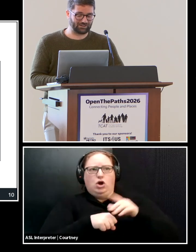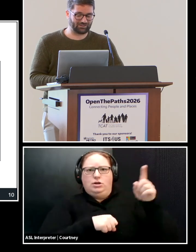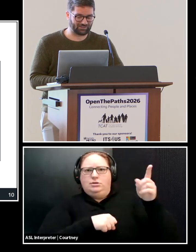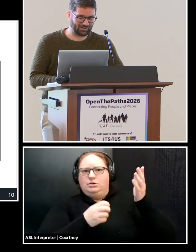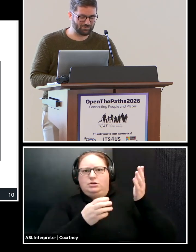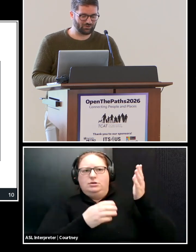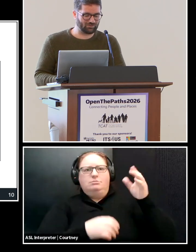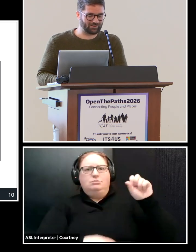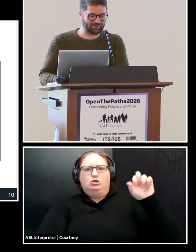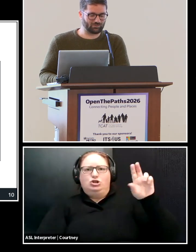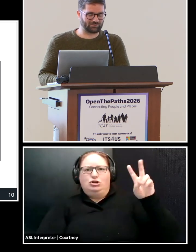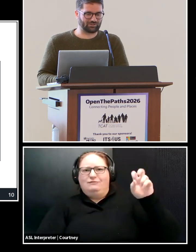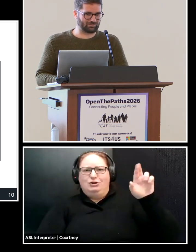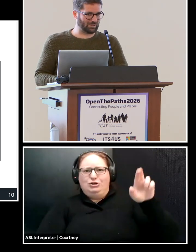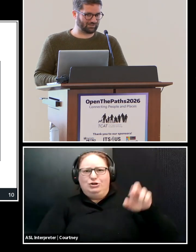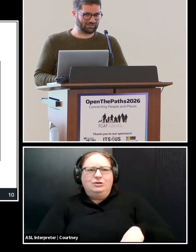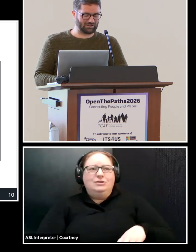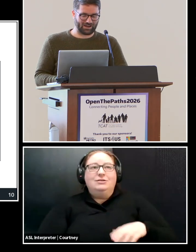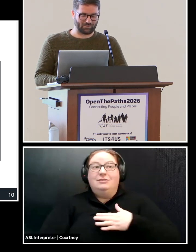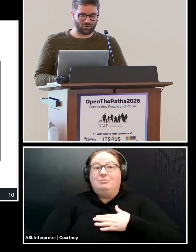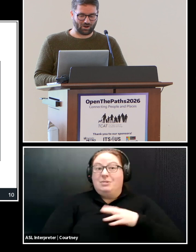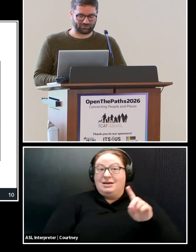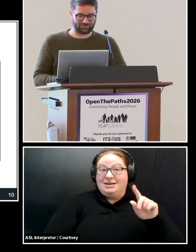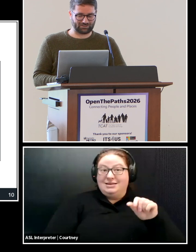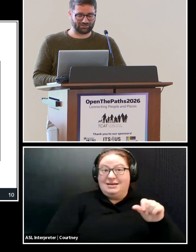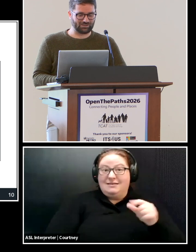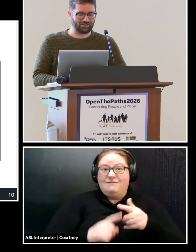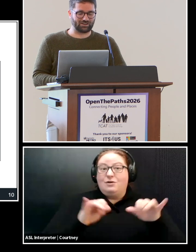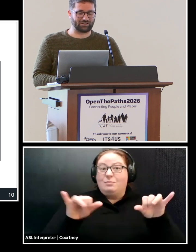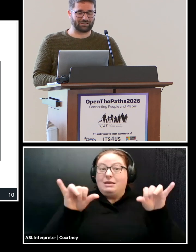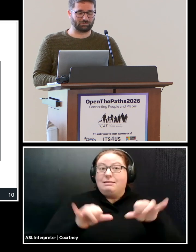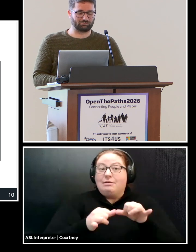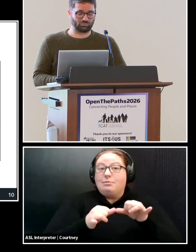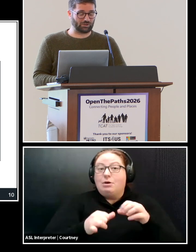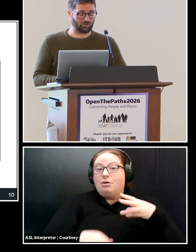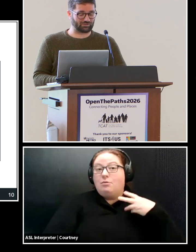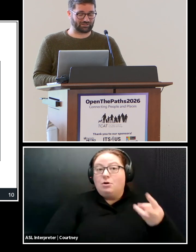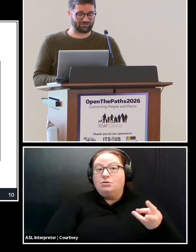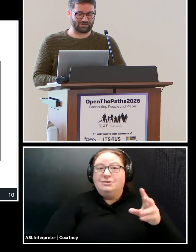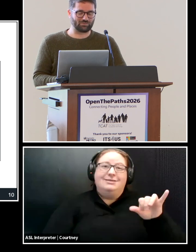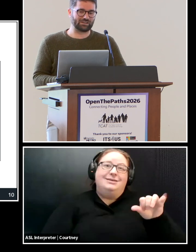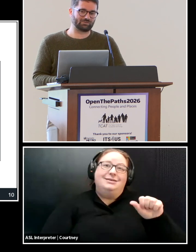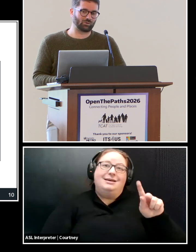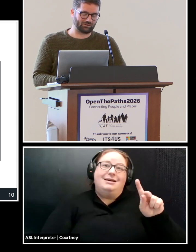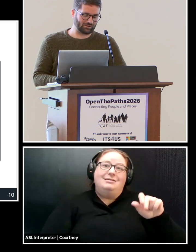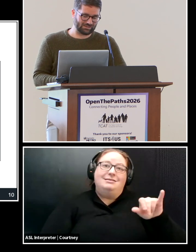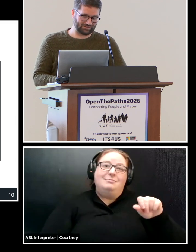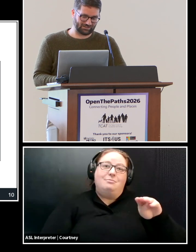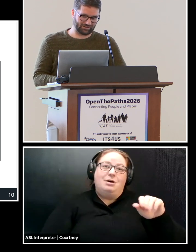data set I'm utilizing which is based in Yakima, Washington, uh it it works extremely quickly and